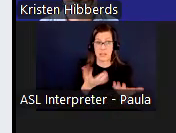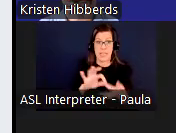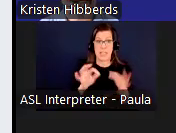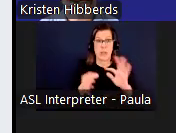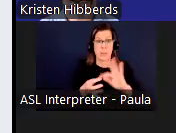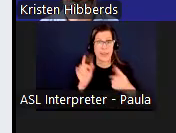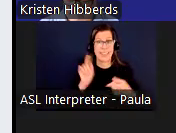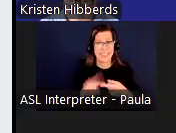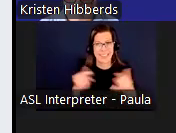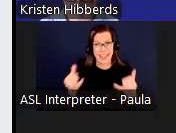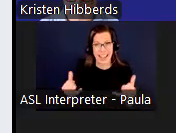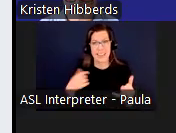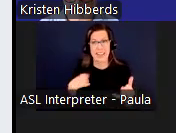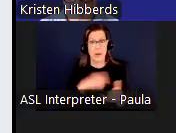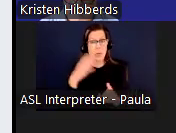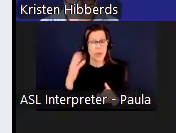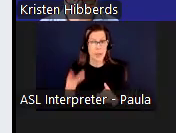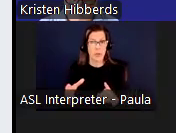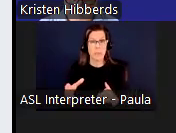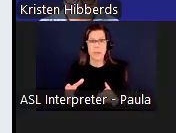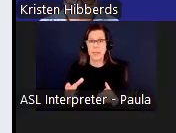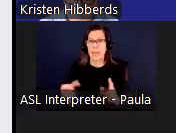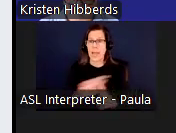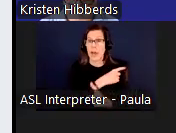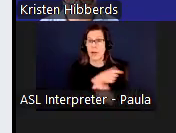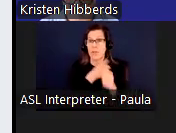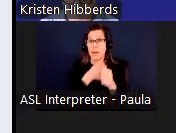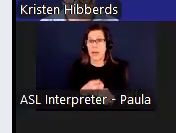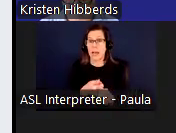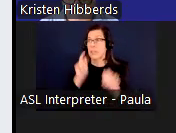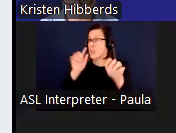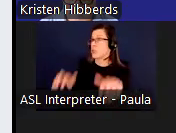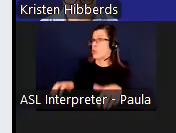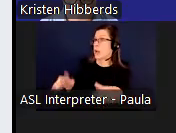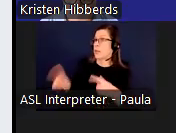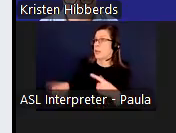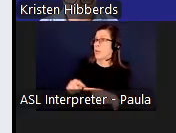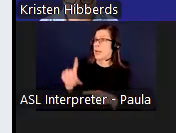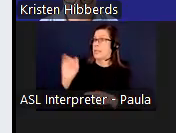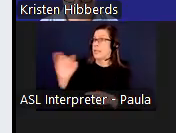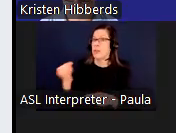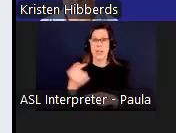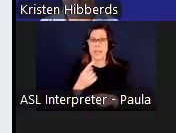that we were going to be out of compliance with that. So we were shocked whenever DOJ came back to us and said, no,